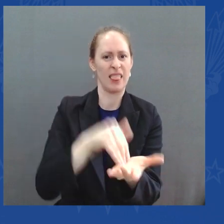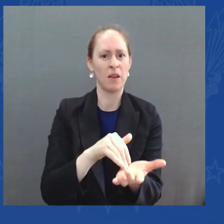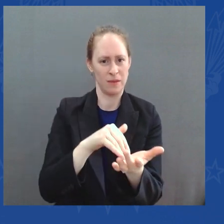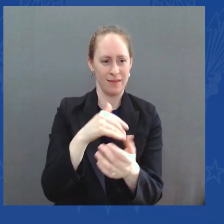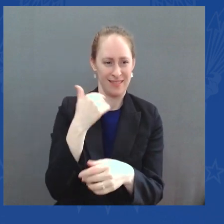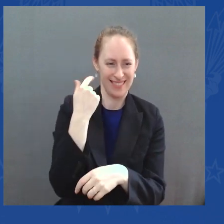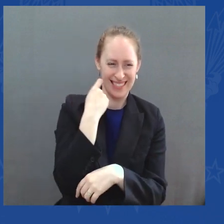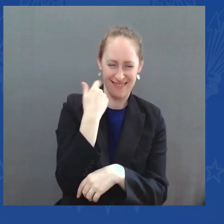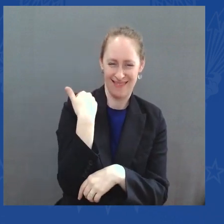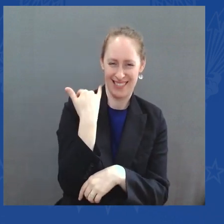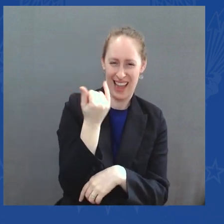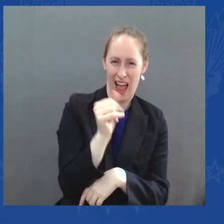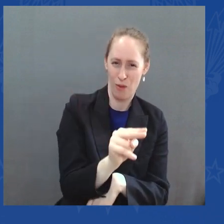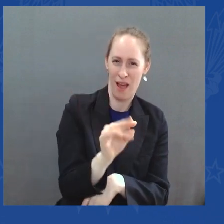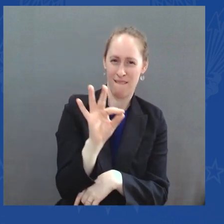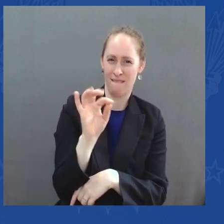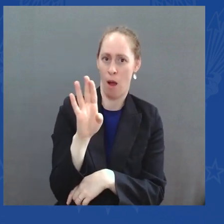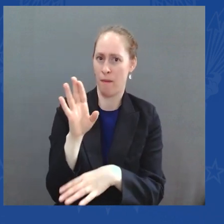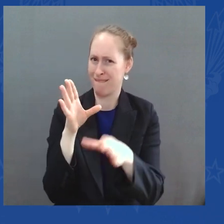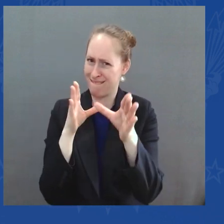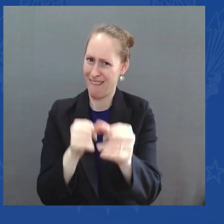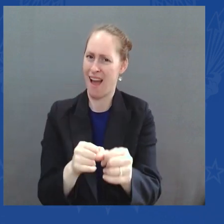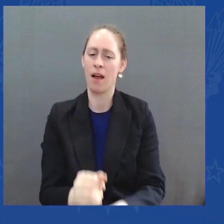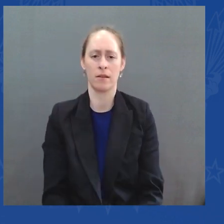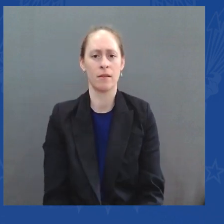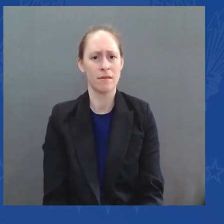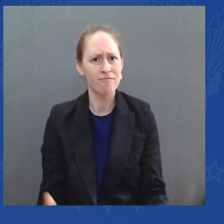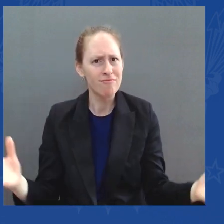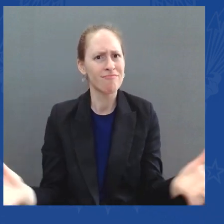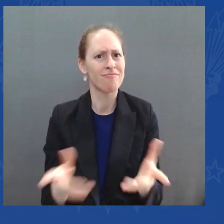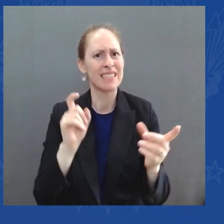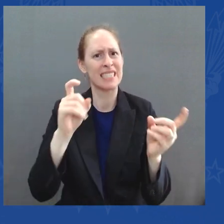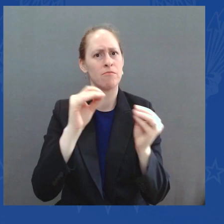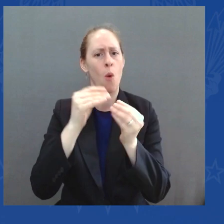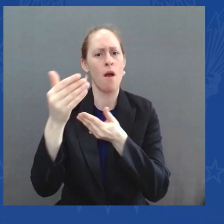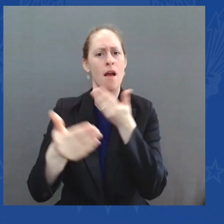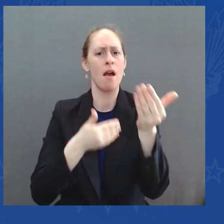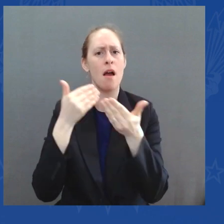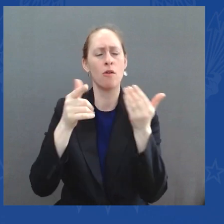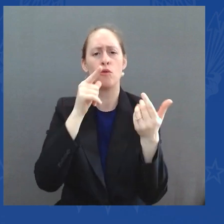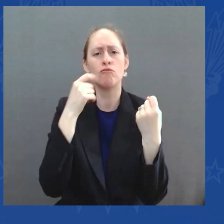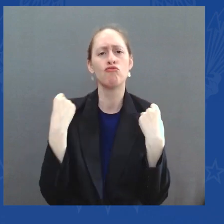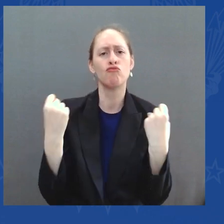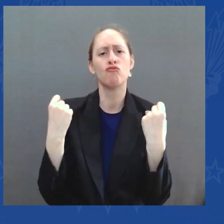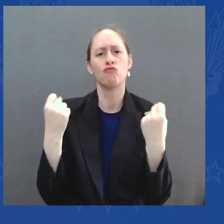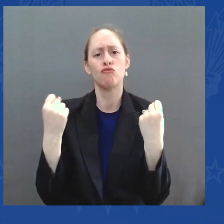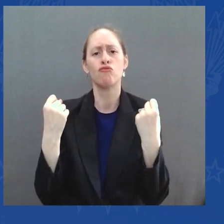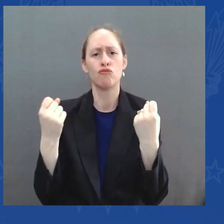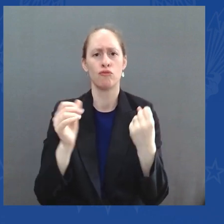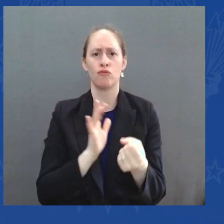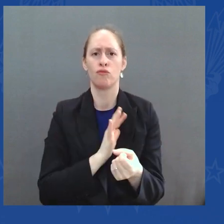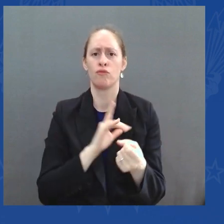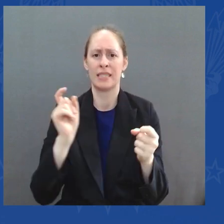and keeping more drivers was increasing training programs like the registered apprenticeships approved by the Department of Labor --